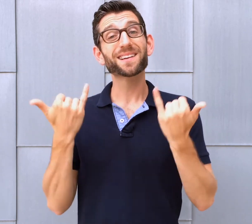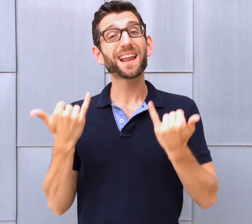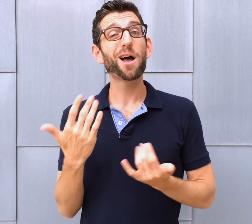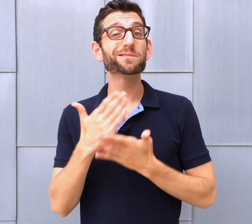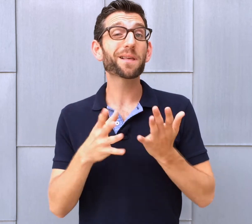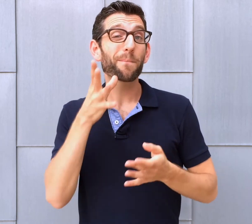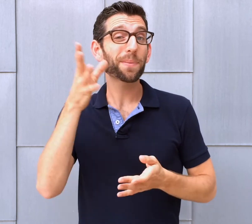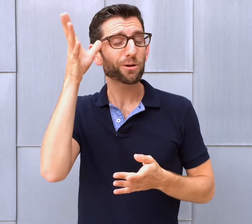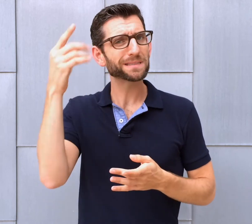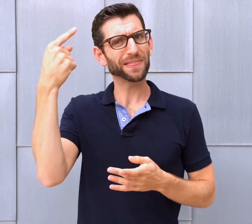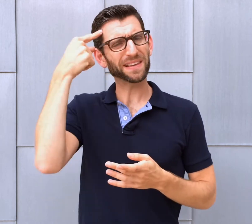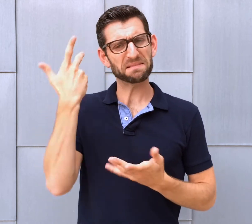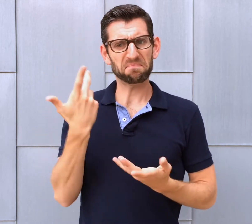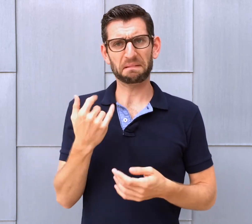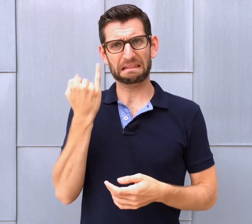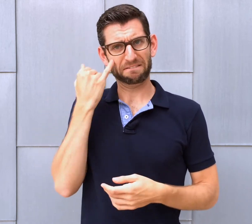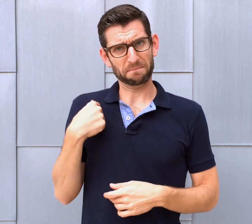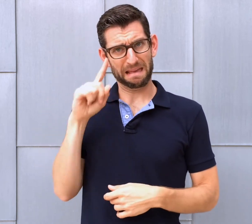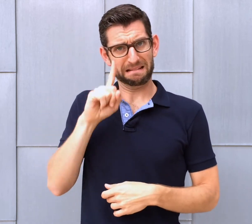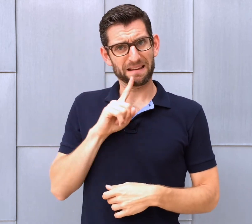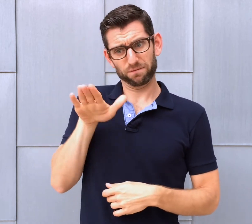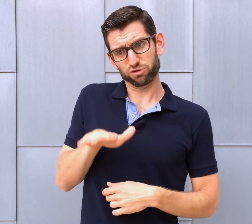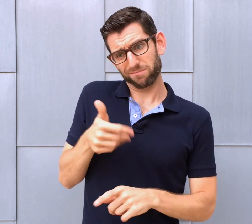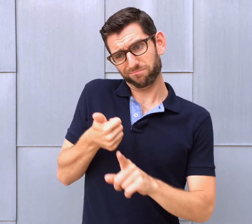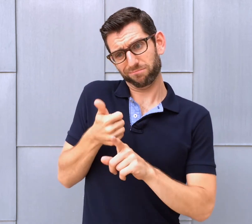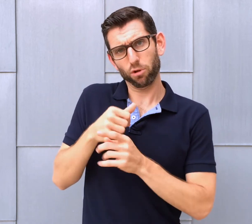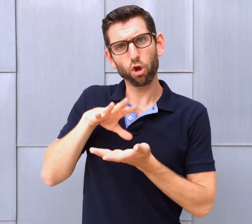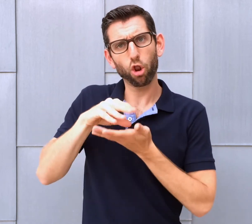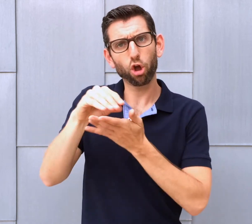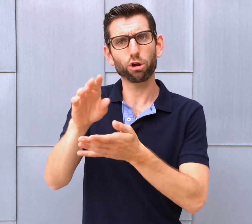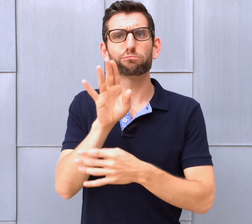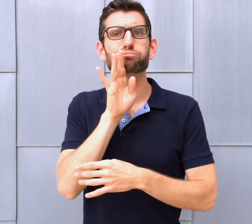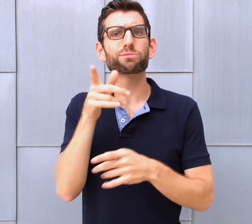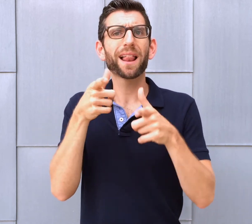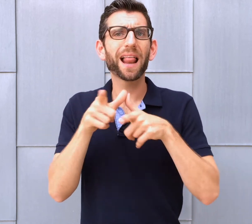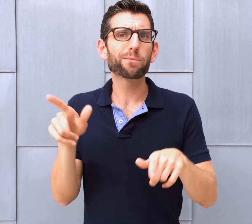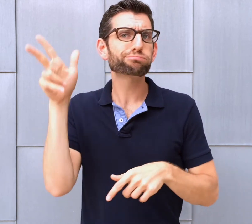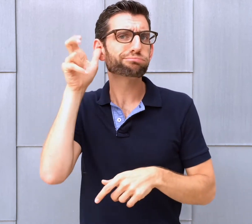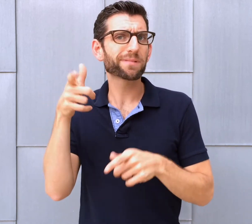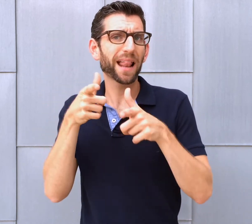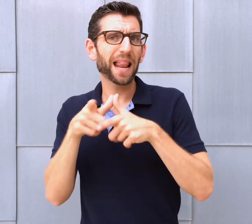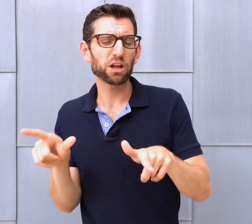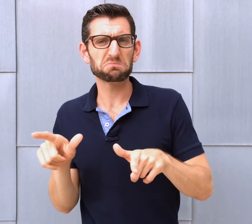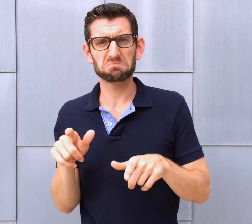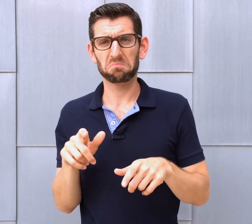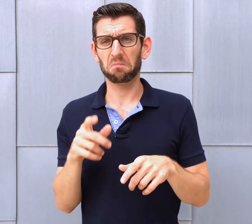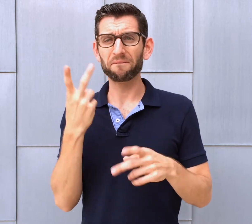Now, some parents may wonder if their deaf child is learning spoken and listening language, then maybe